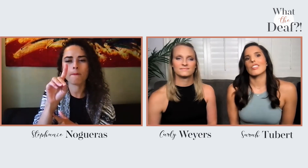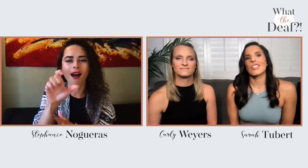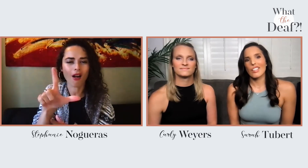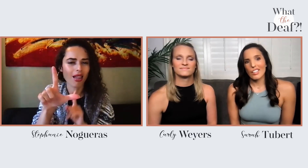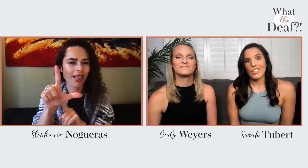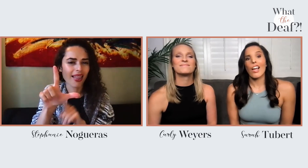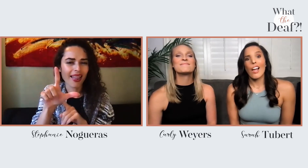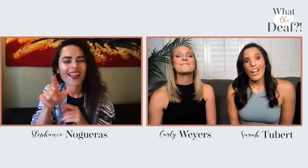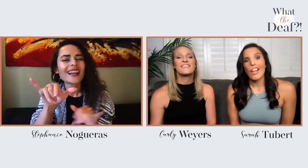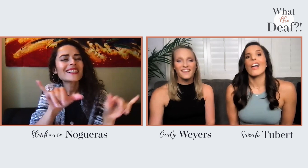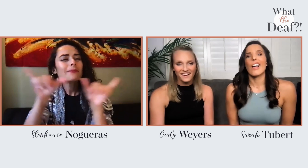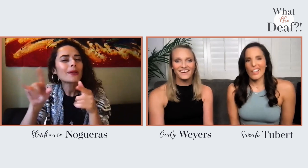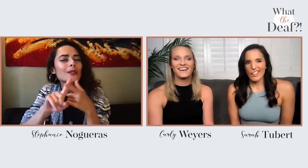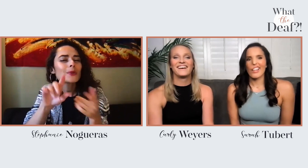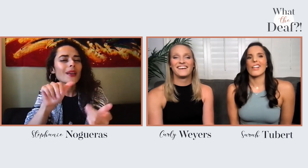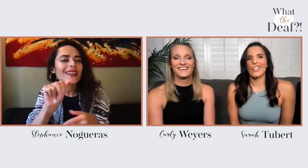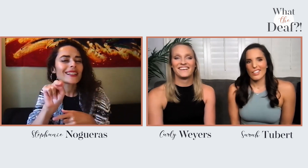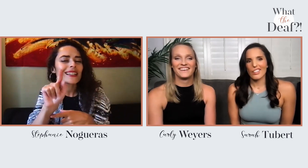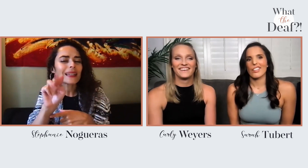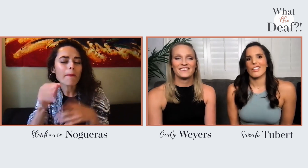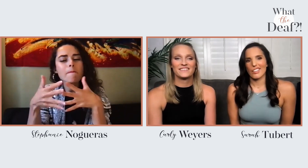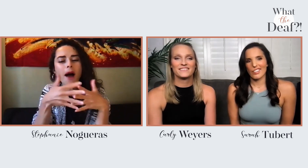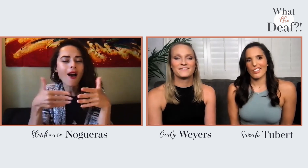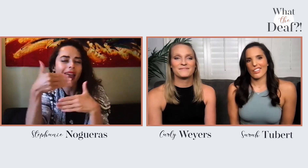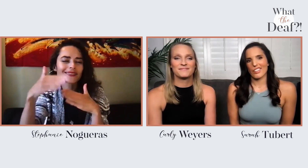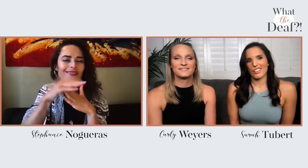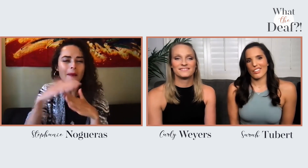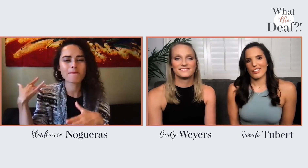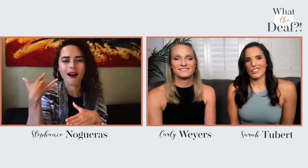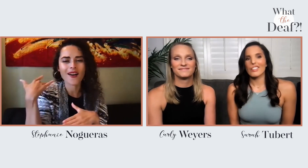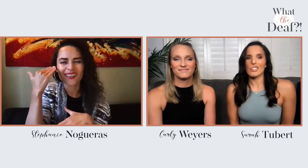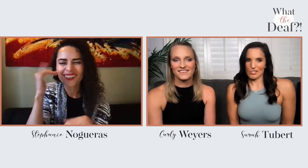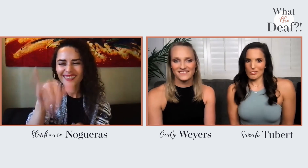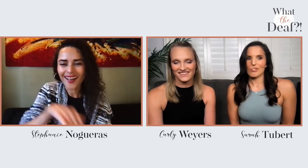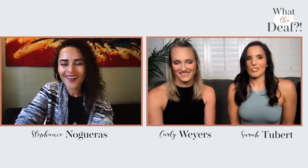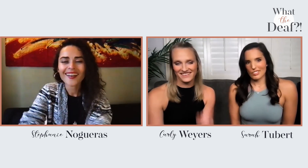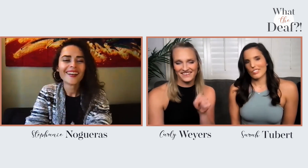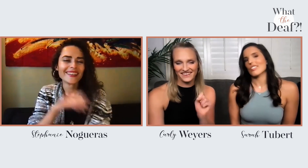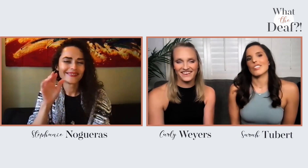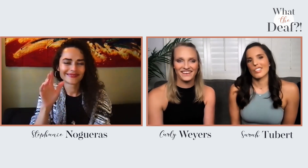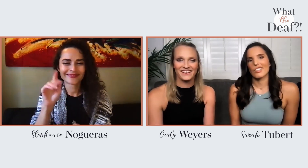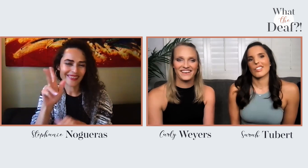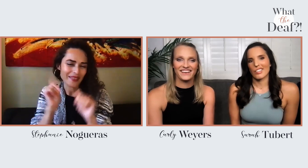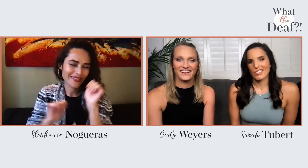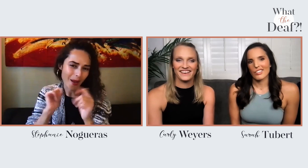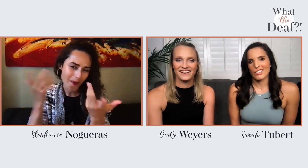Tiger's Next Top Model. It's pretty similar to that TV show, "America's Next Top Model," you know? It was pretty popular,